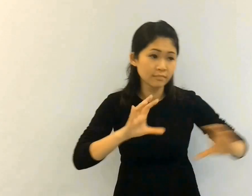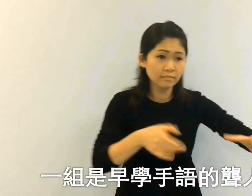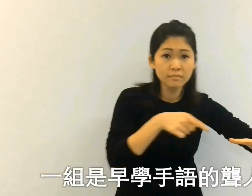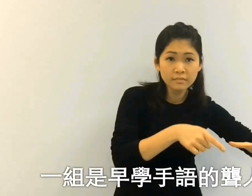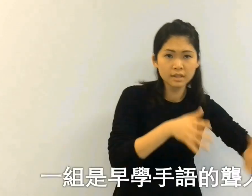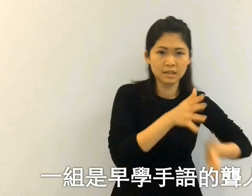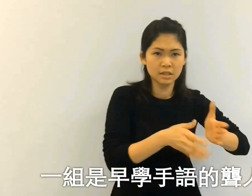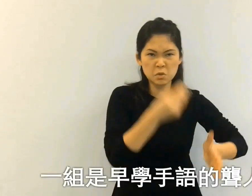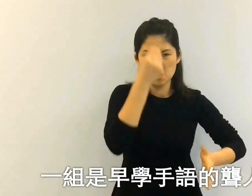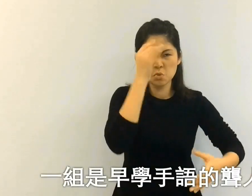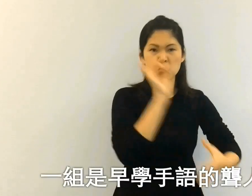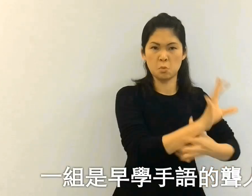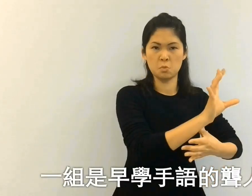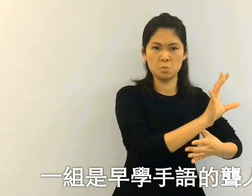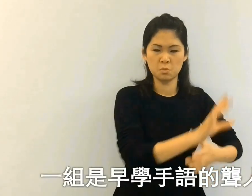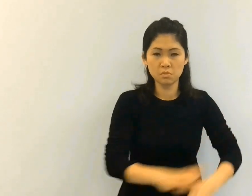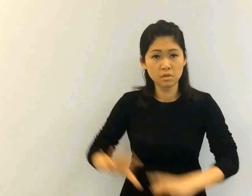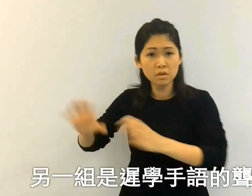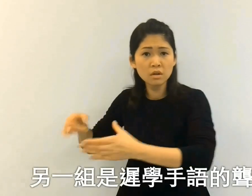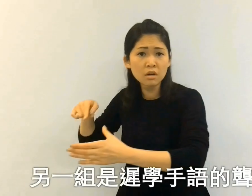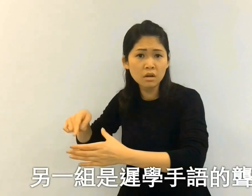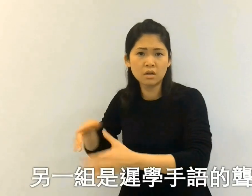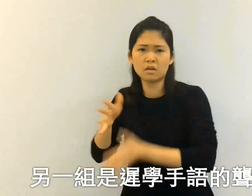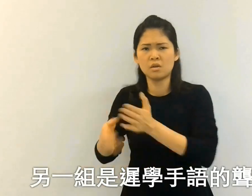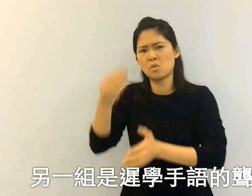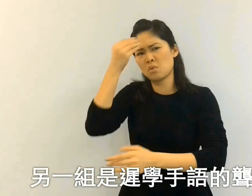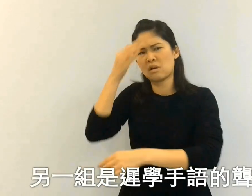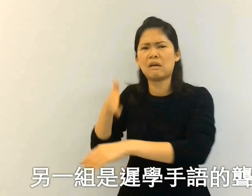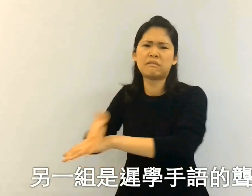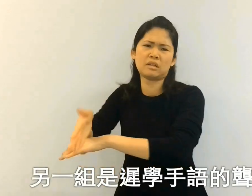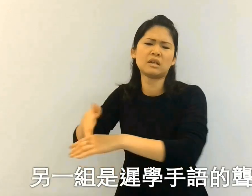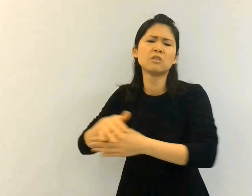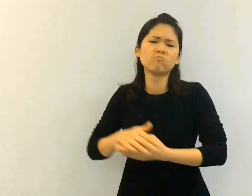one being a group with early sign language exposure, the other group without early sign language exposure.